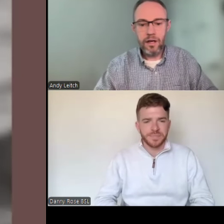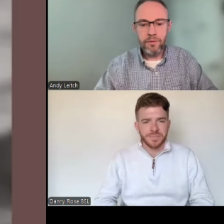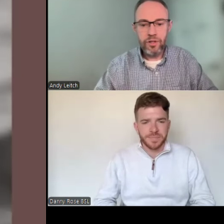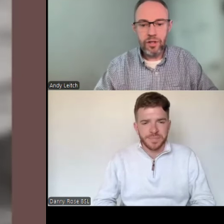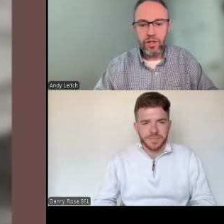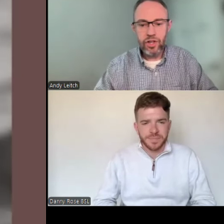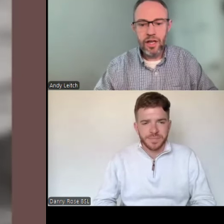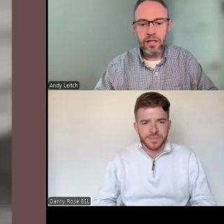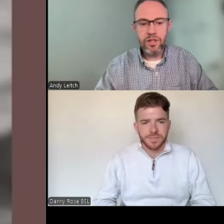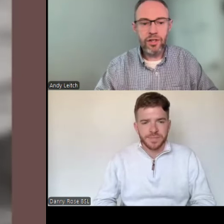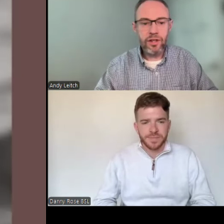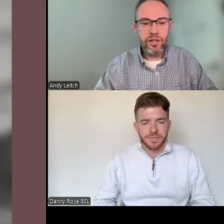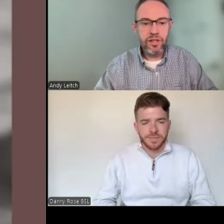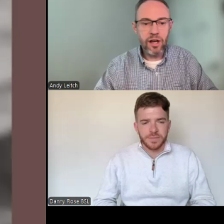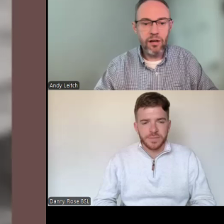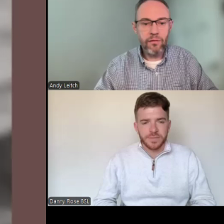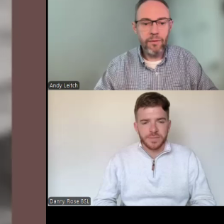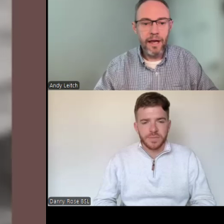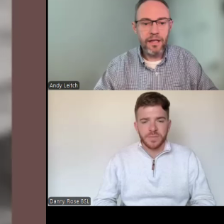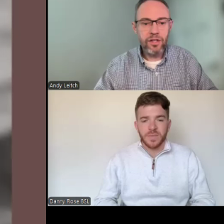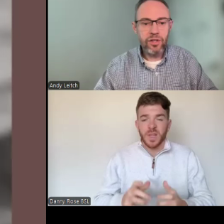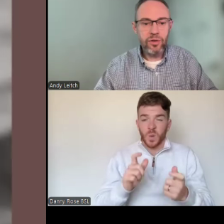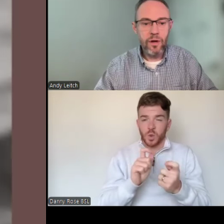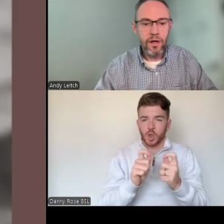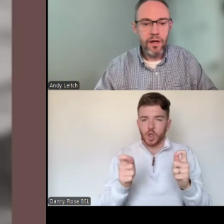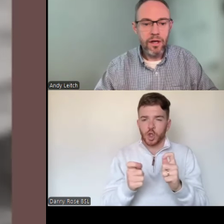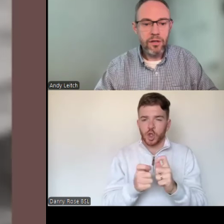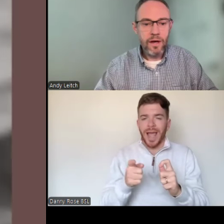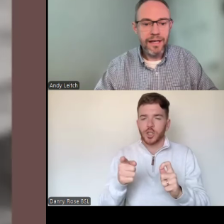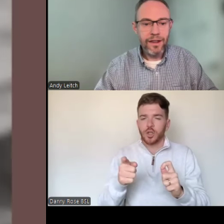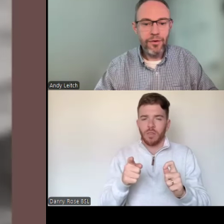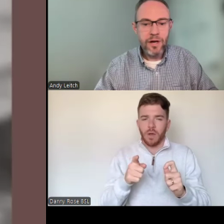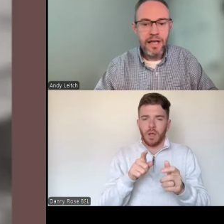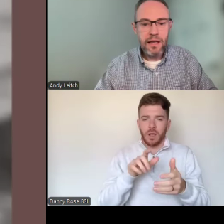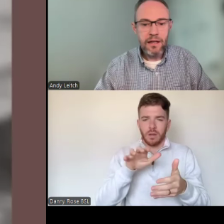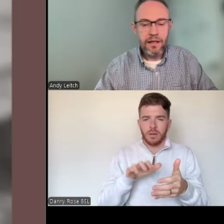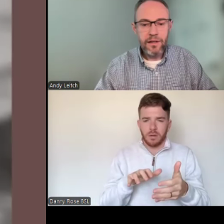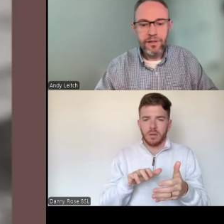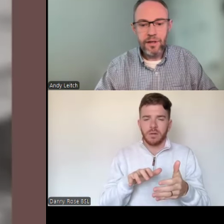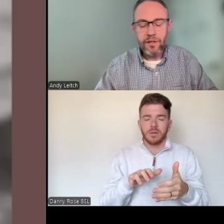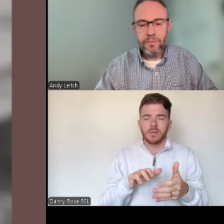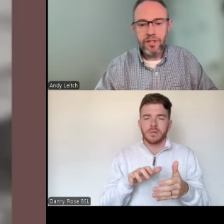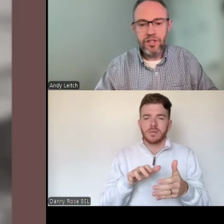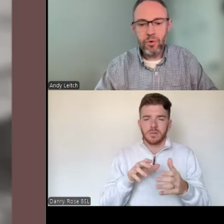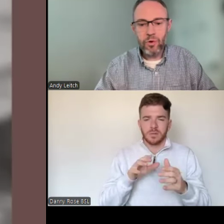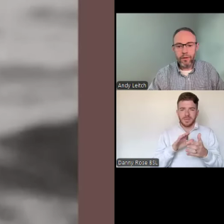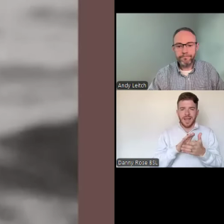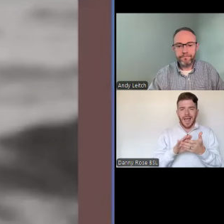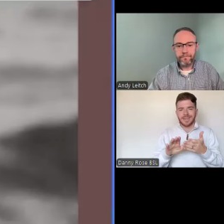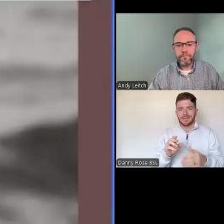and I'm just going to change this style from Heading 2 to Heading 3, so it's a bit smaller.